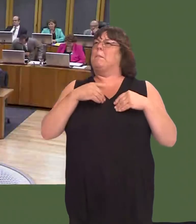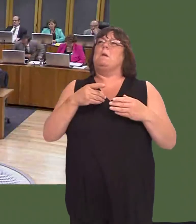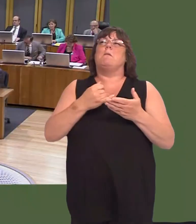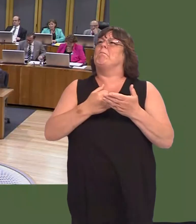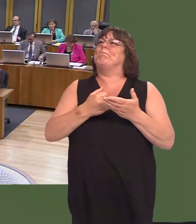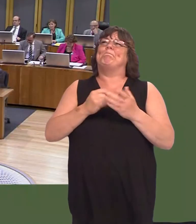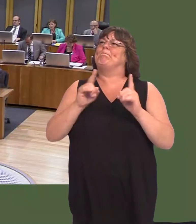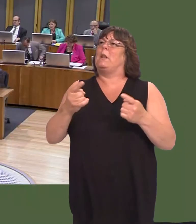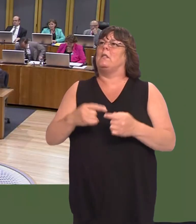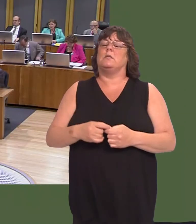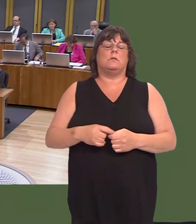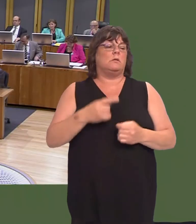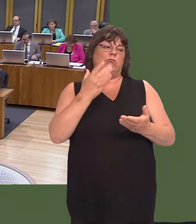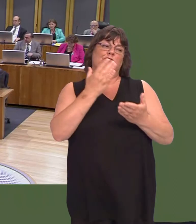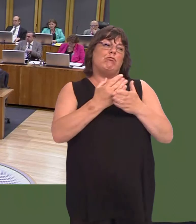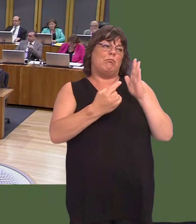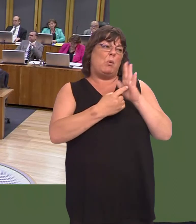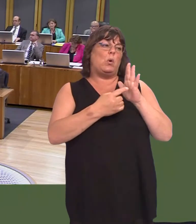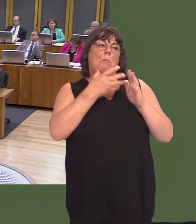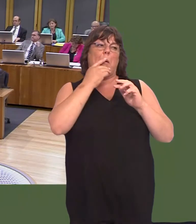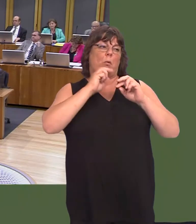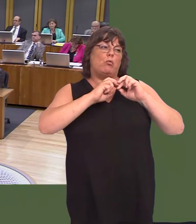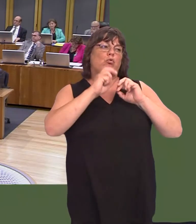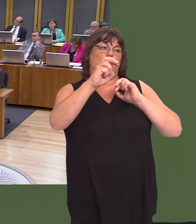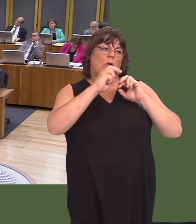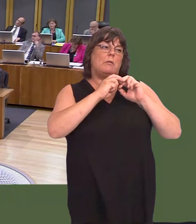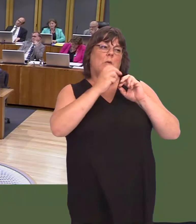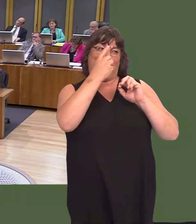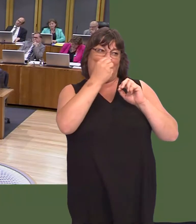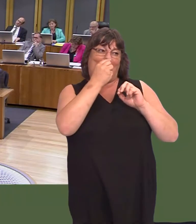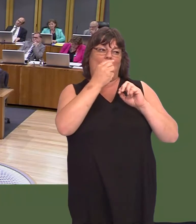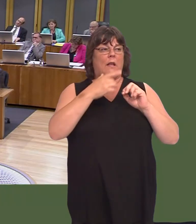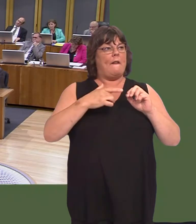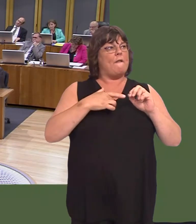Carwyn Jones: Itís hugely important that people are able to travel on a reliable service and in comfort.